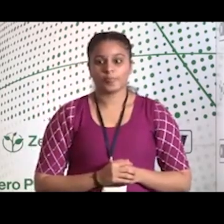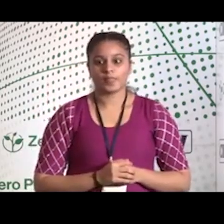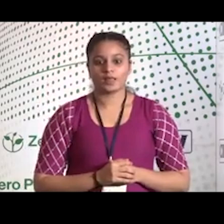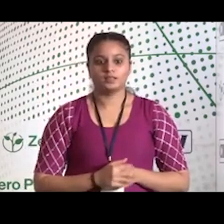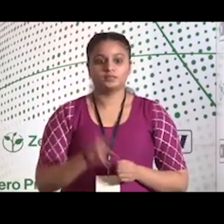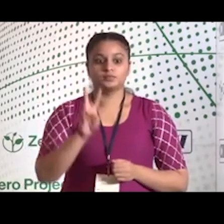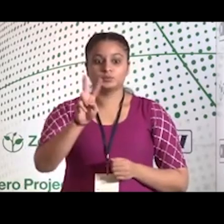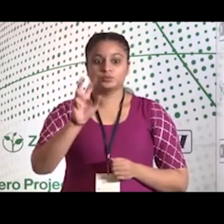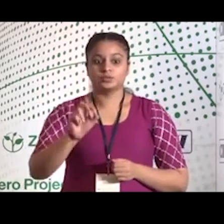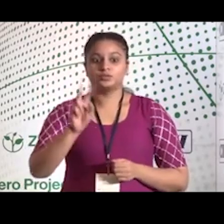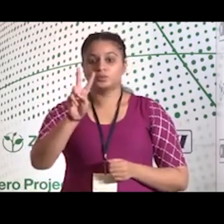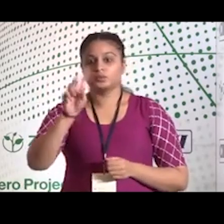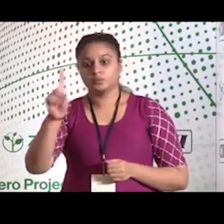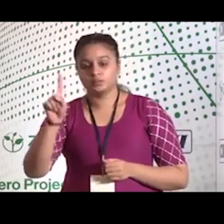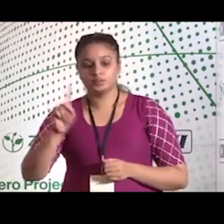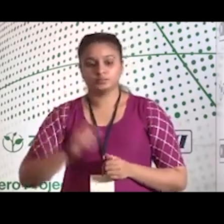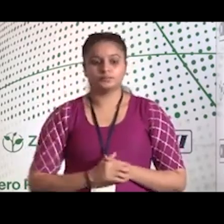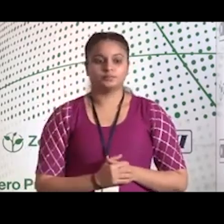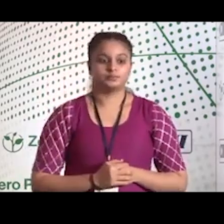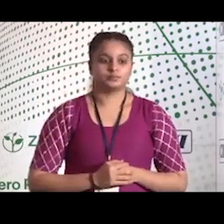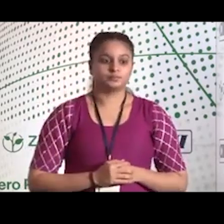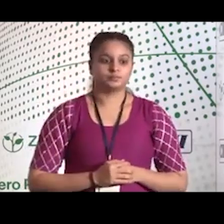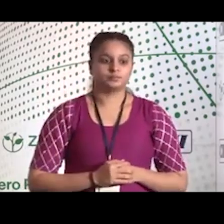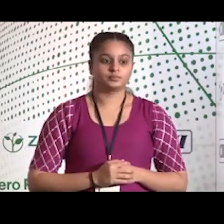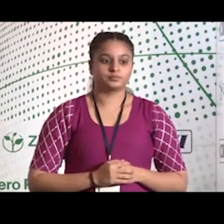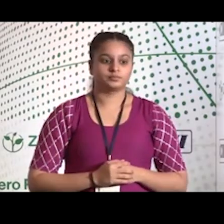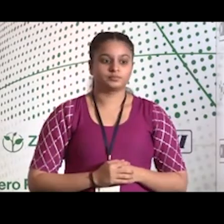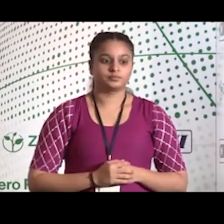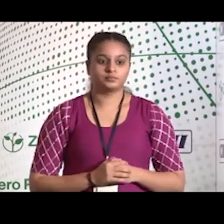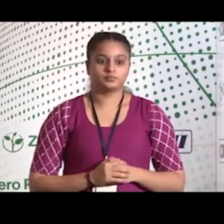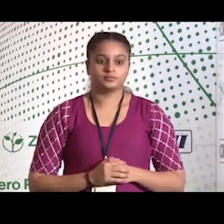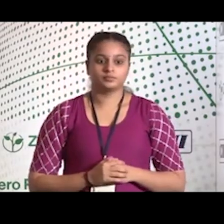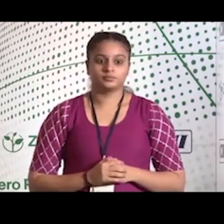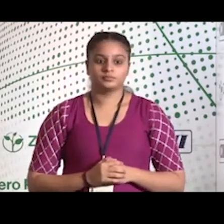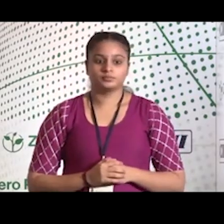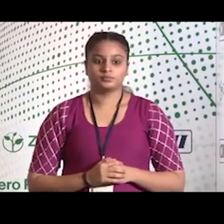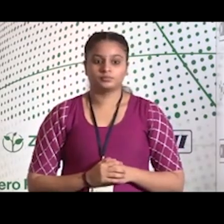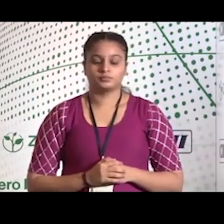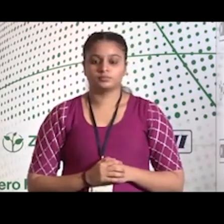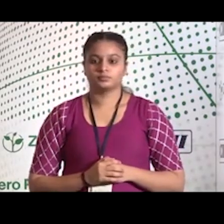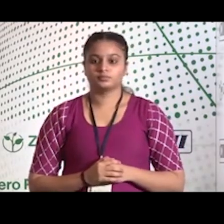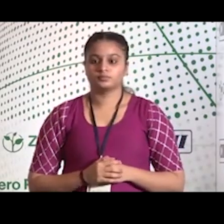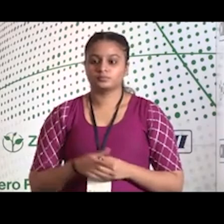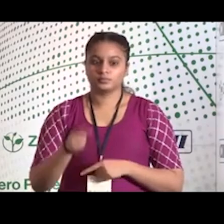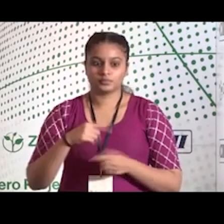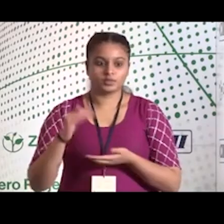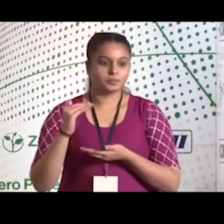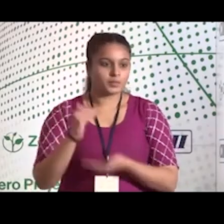21 women, 2020 and is still continuing her great work.